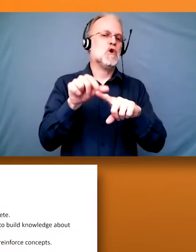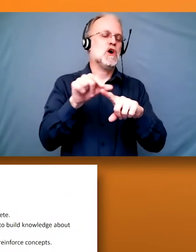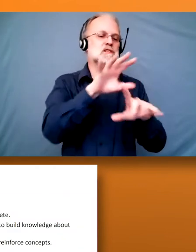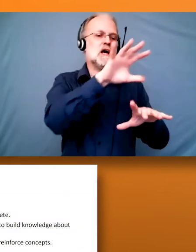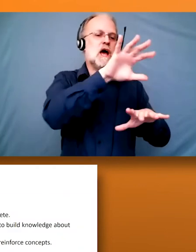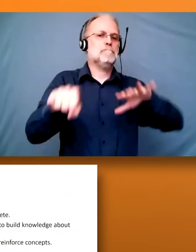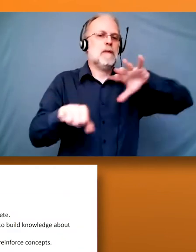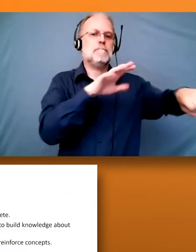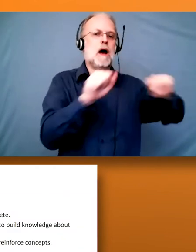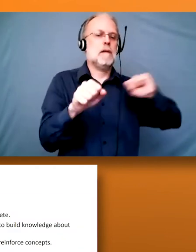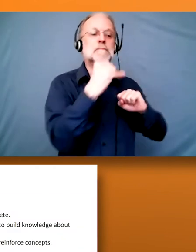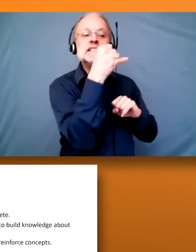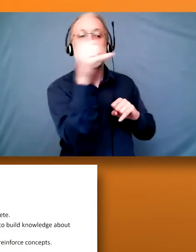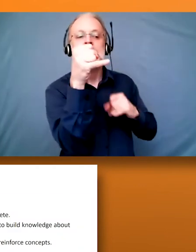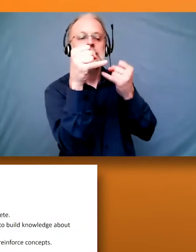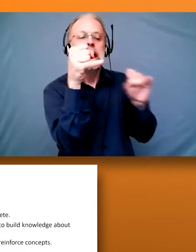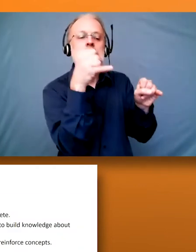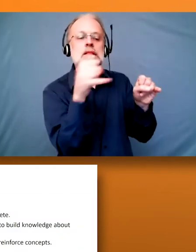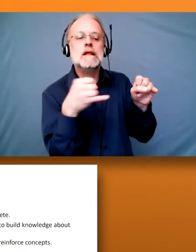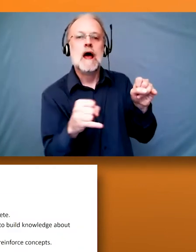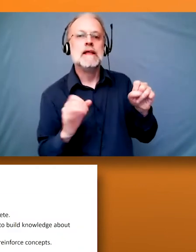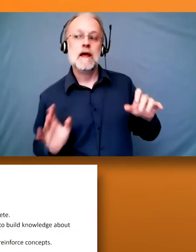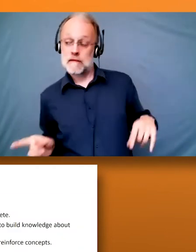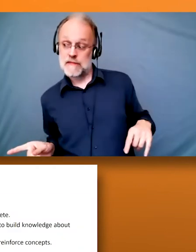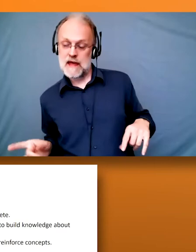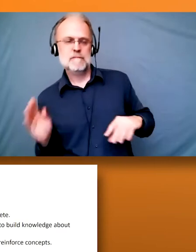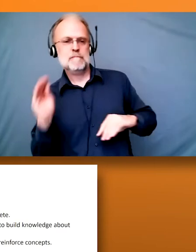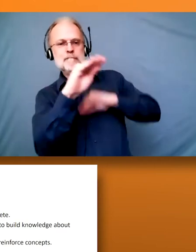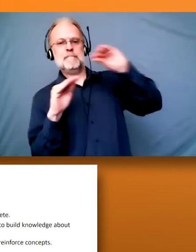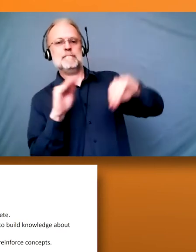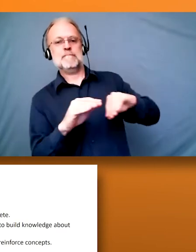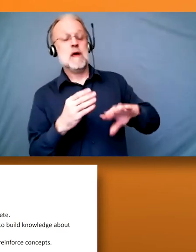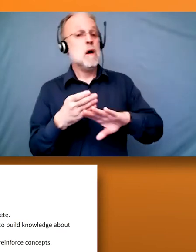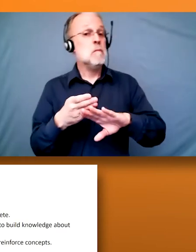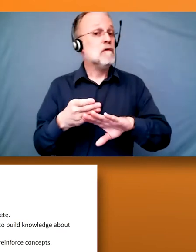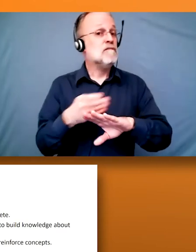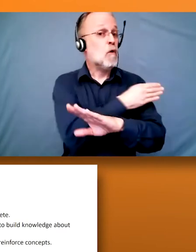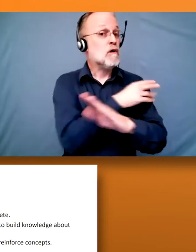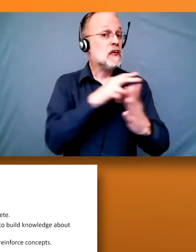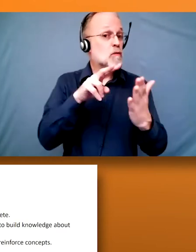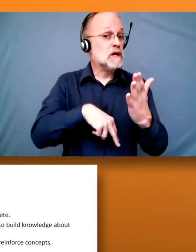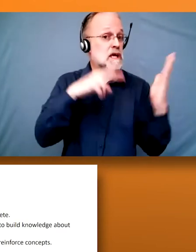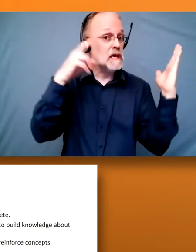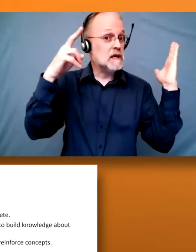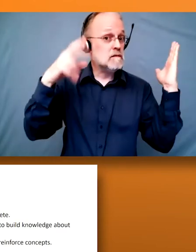And then they're going to put the vocabulary words back in. You can use it before they read